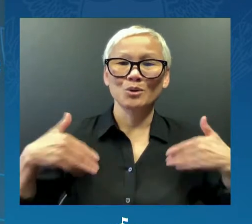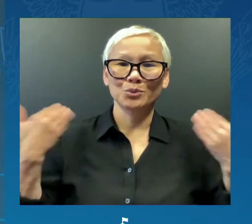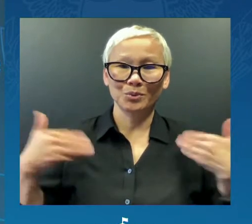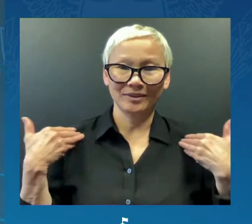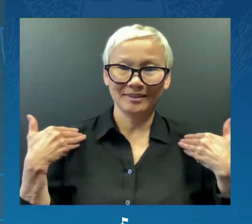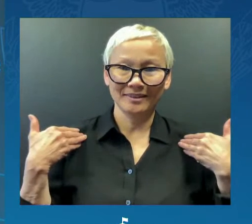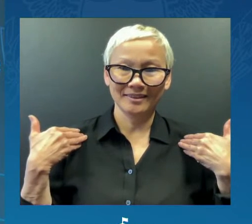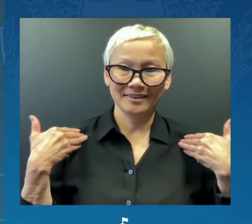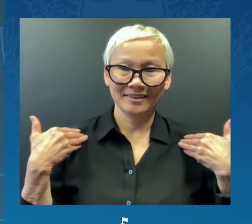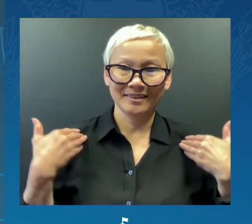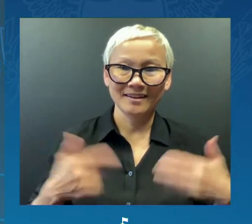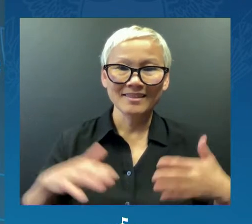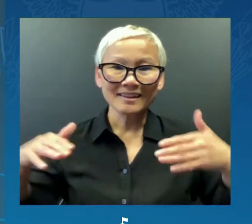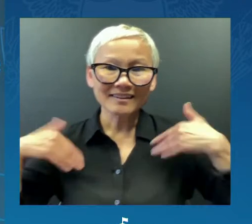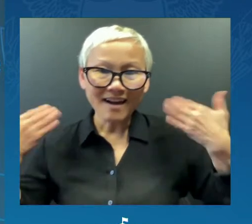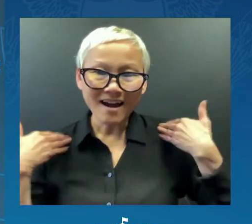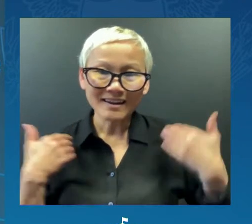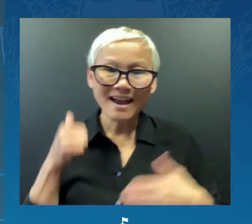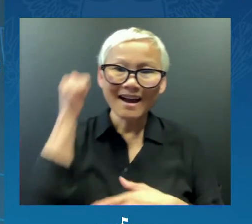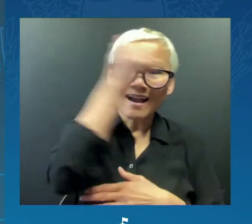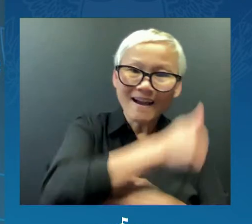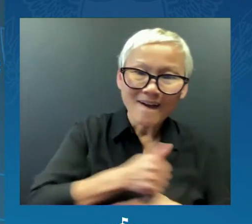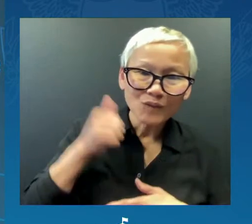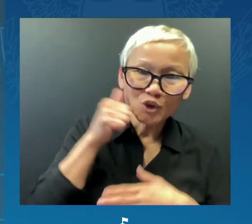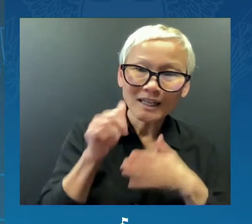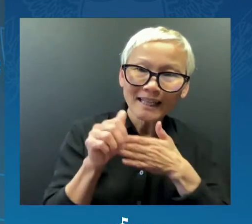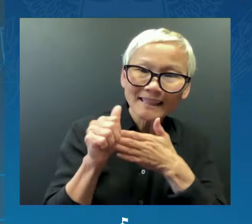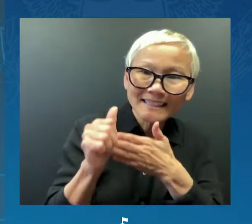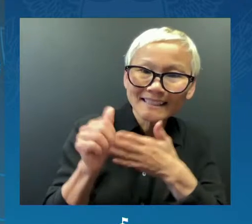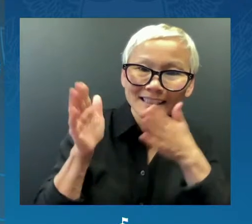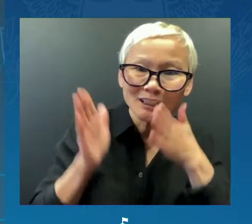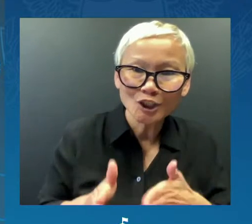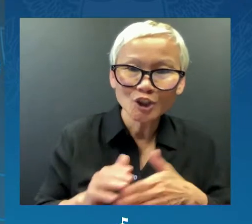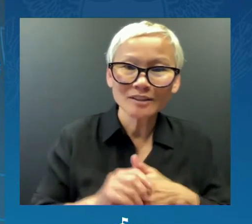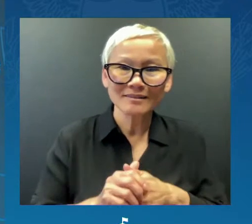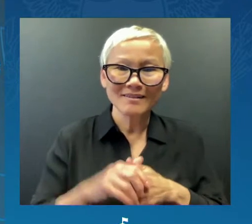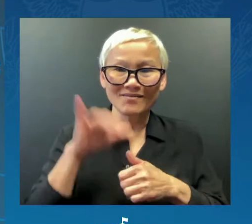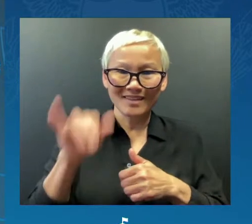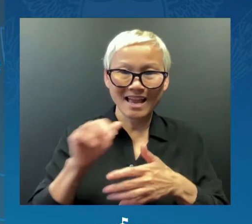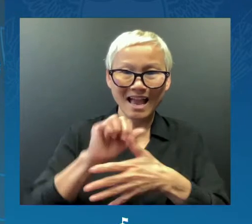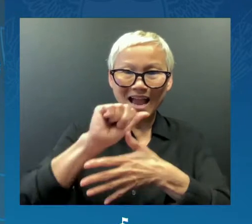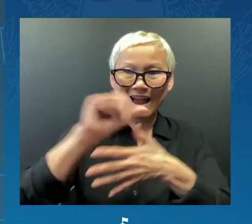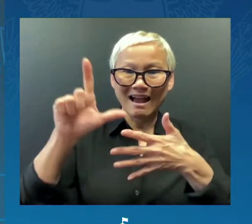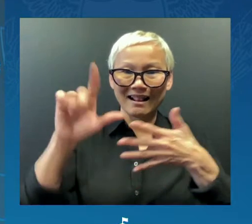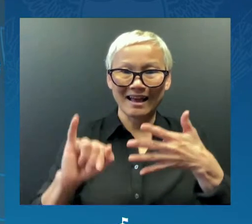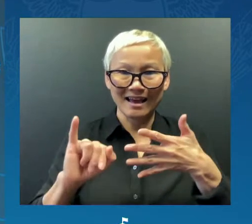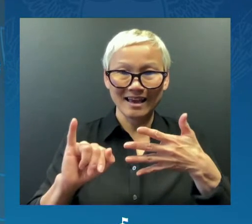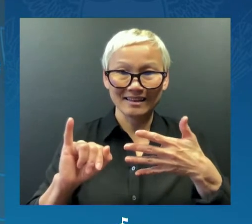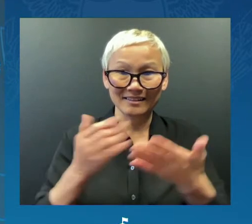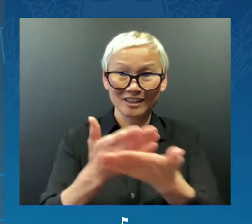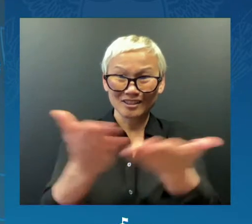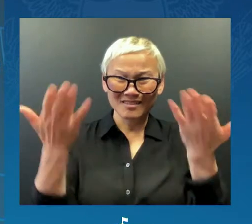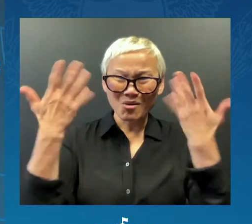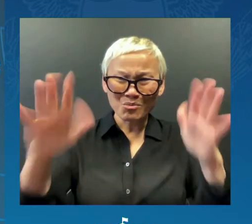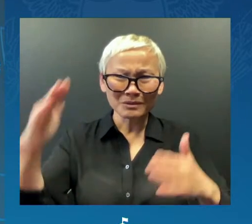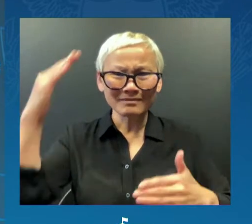As the YALI alumni in the audience know, each year, fellows travel to colleges and universities